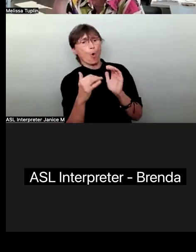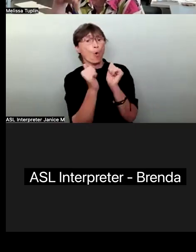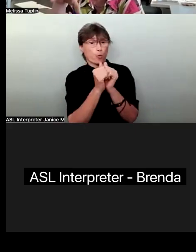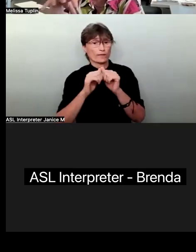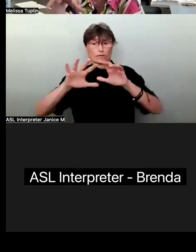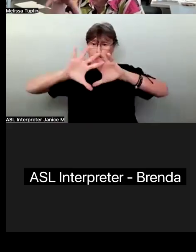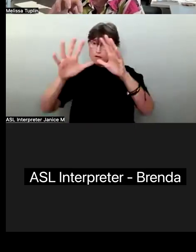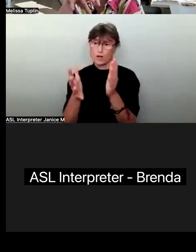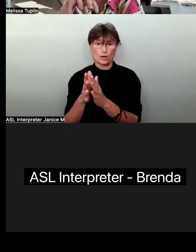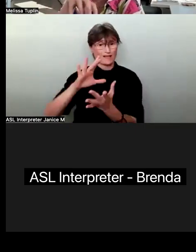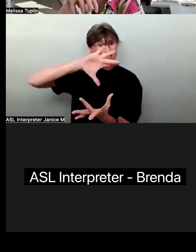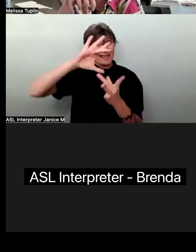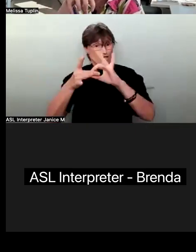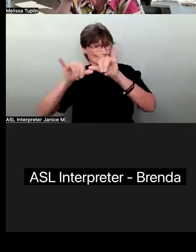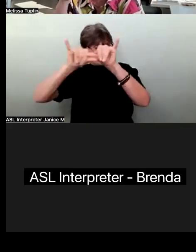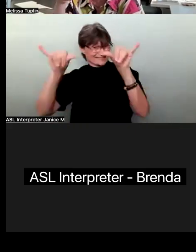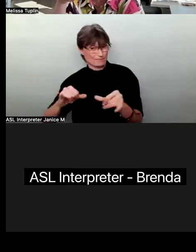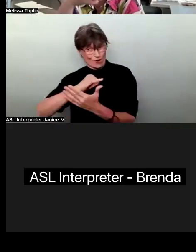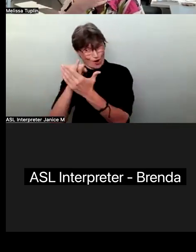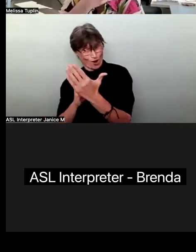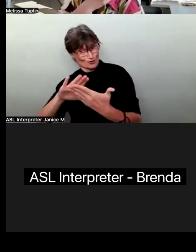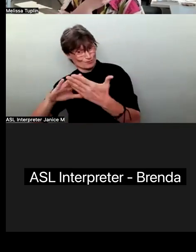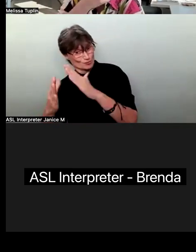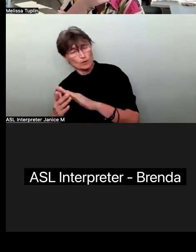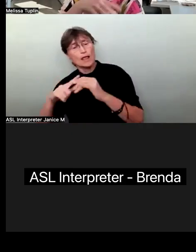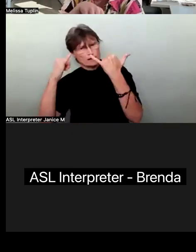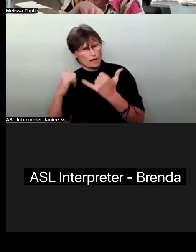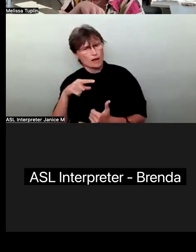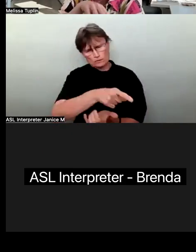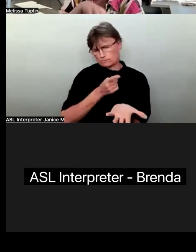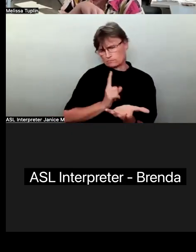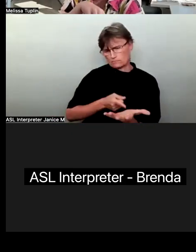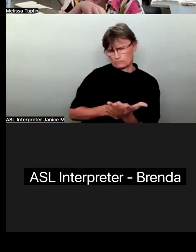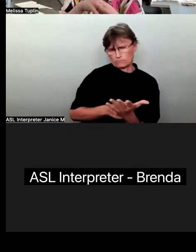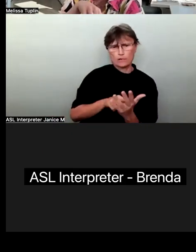focus here specifically on your unique contributions. Because this application